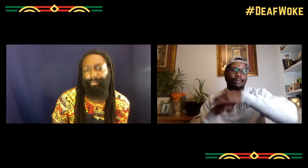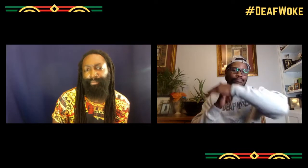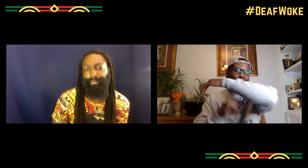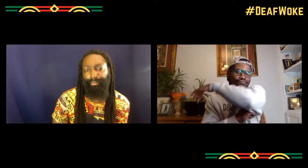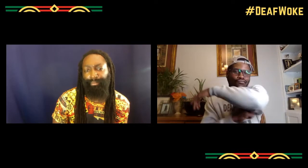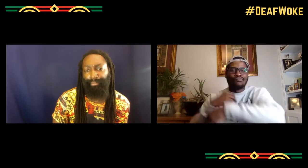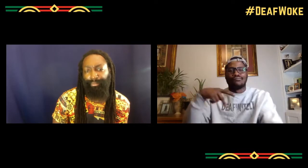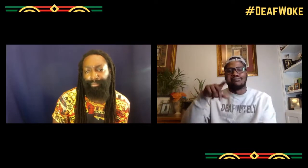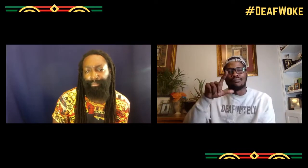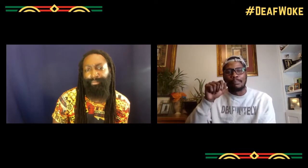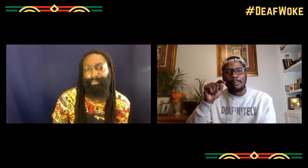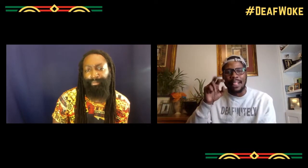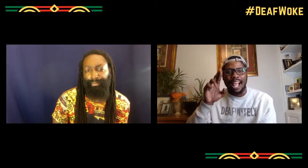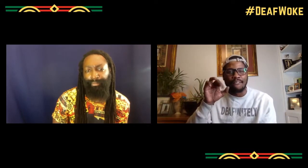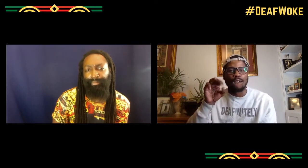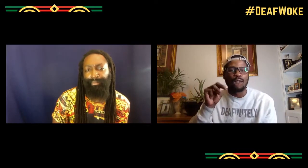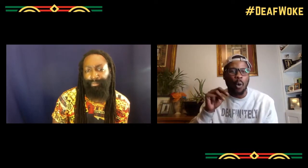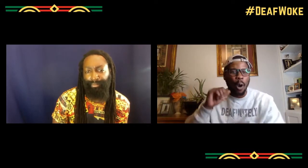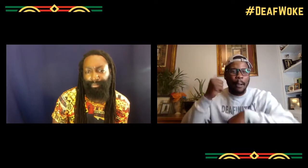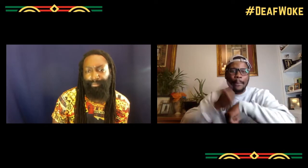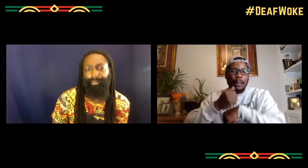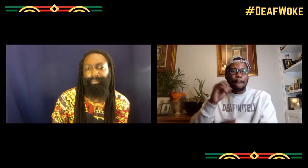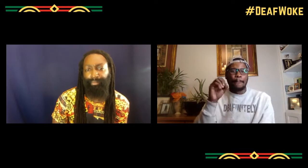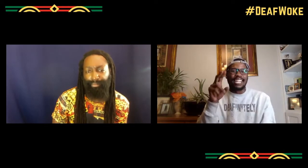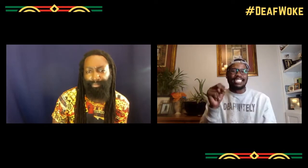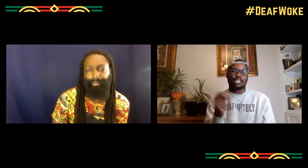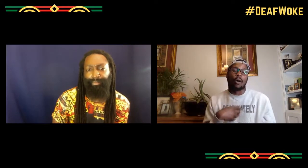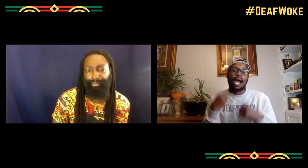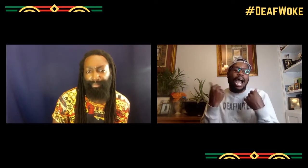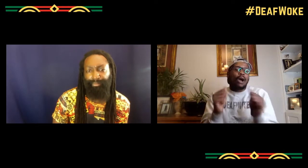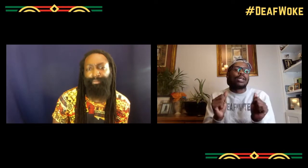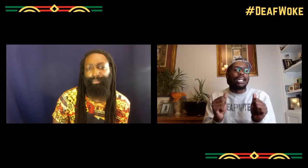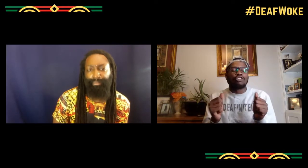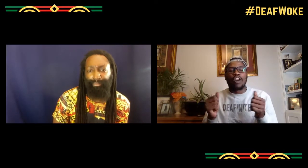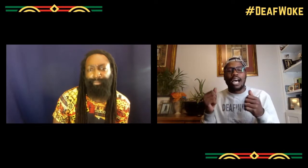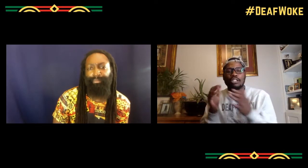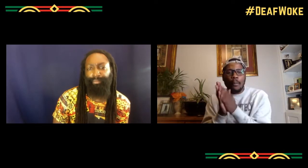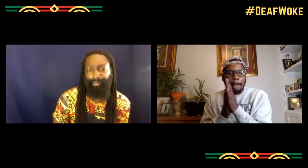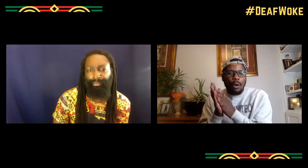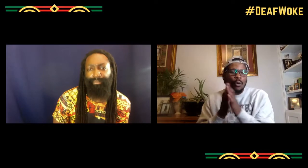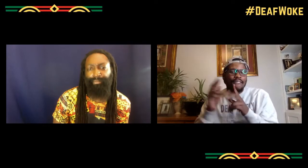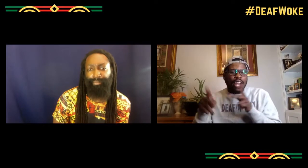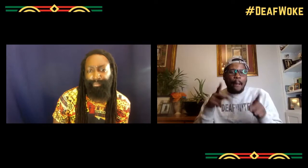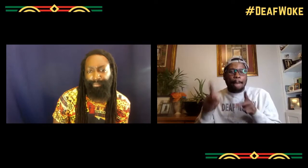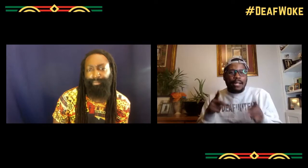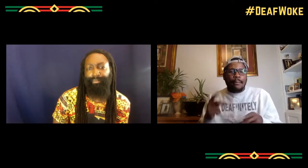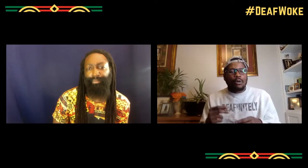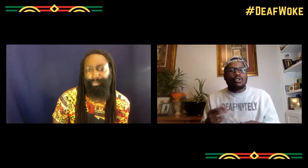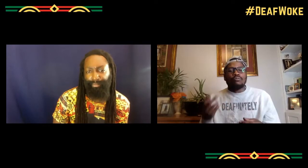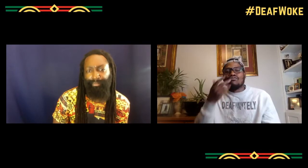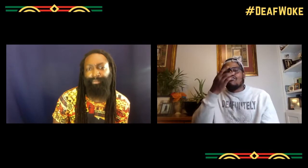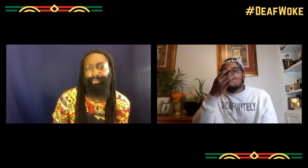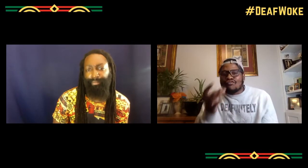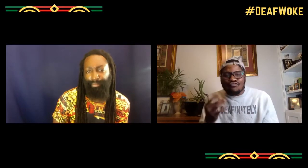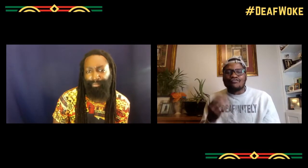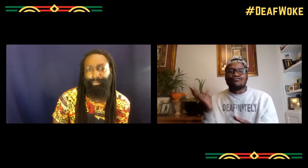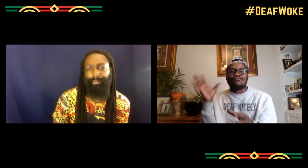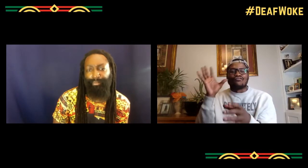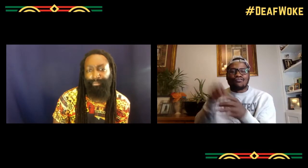encourage the whole culture from a different point of view,